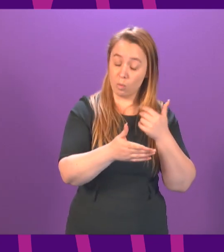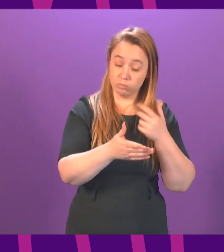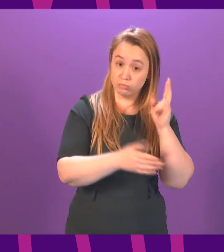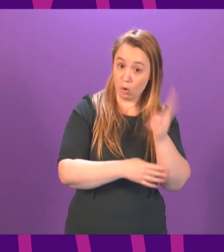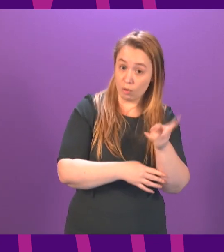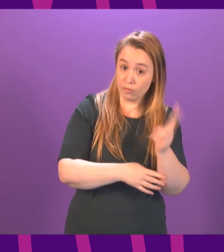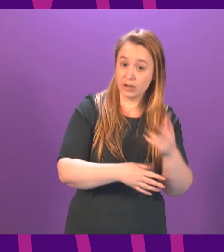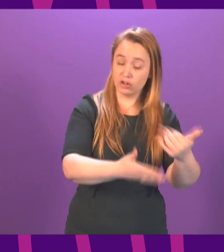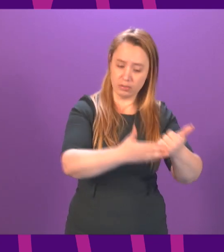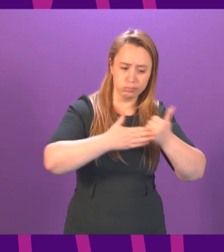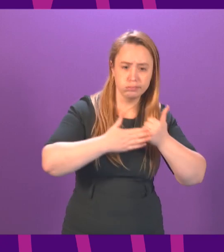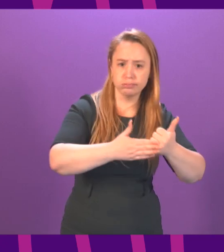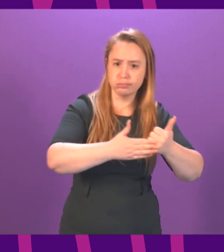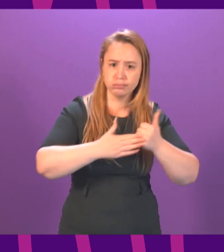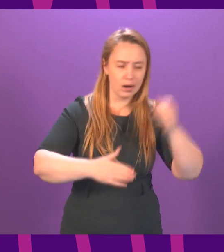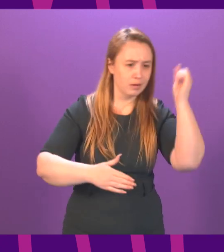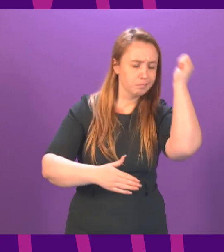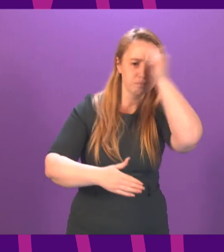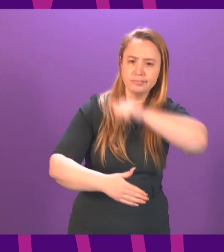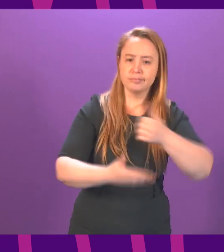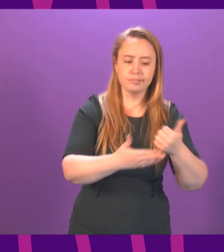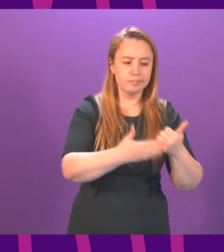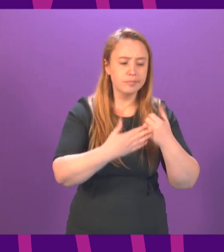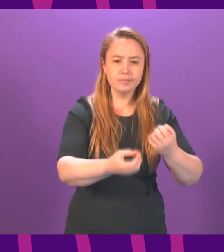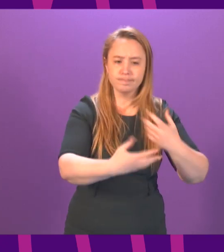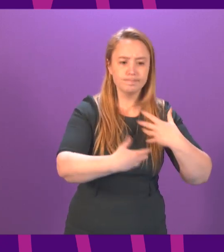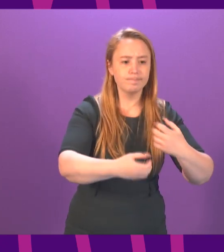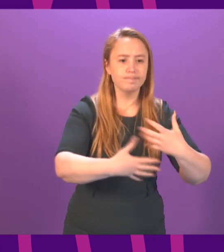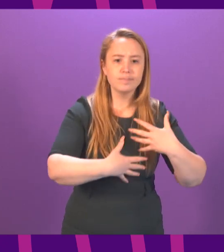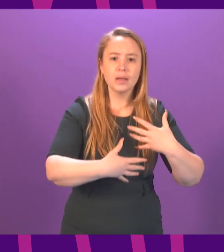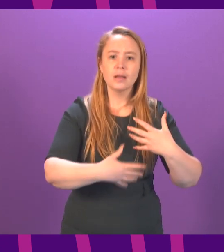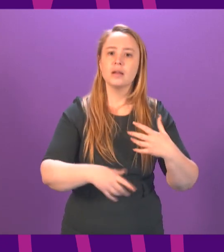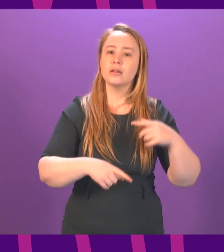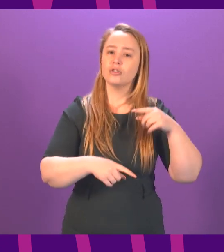a voice of wisdom throughout the pandemic. Without wishing to speak for her, I think that she